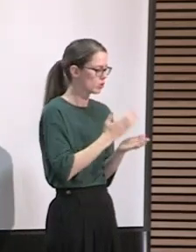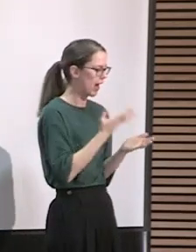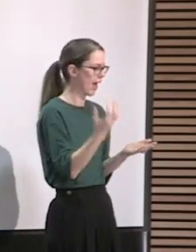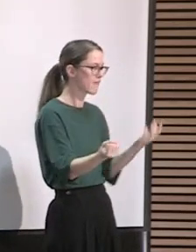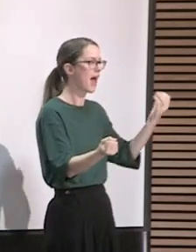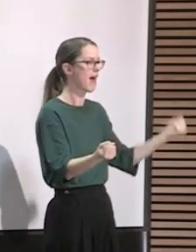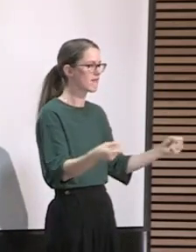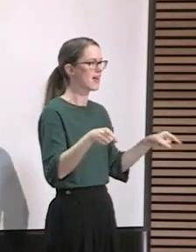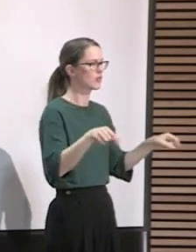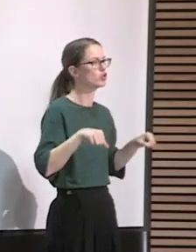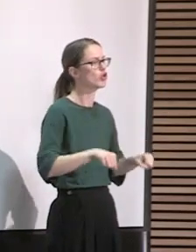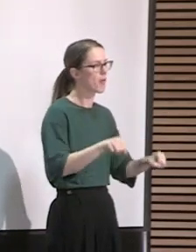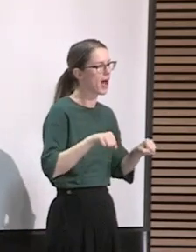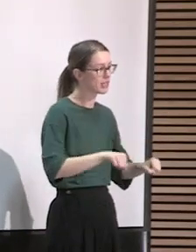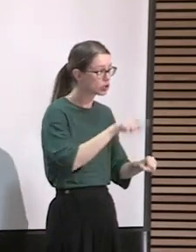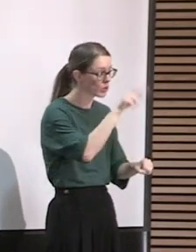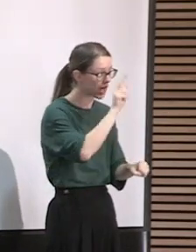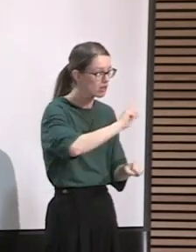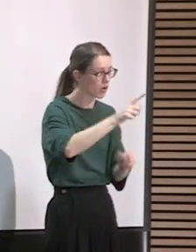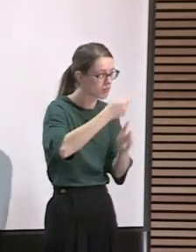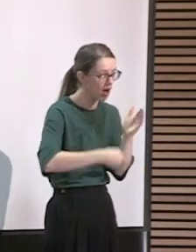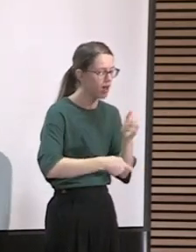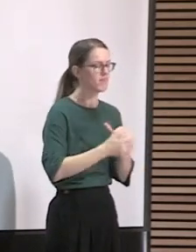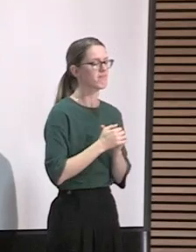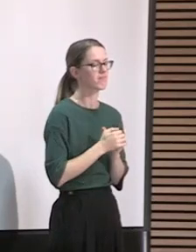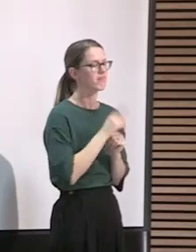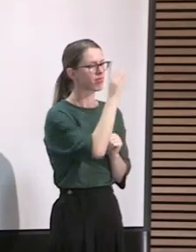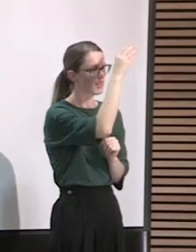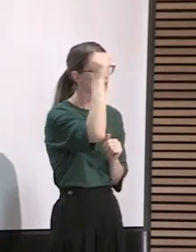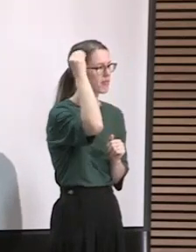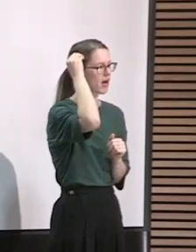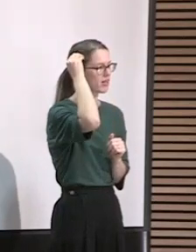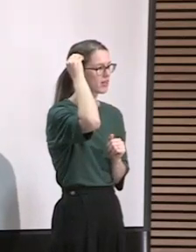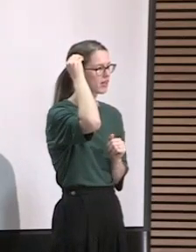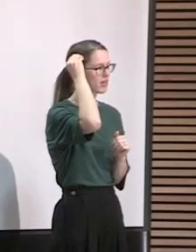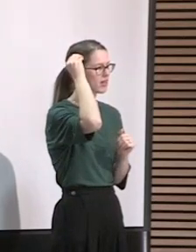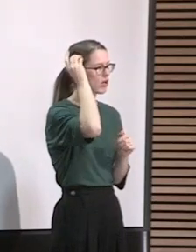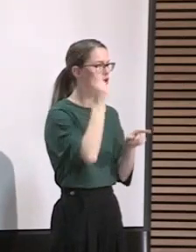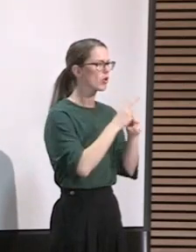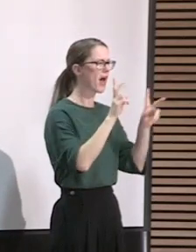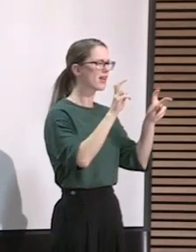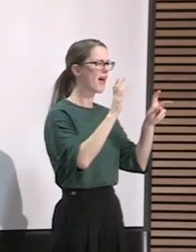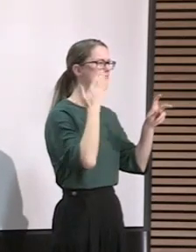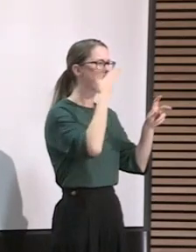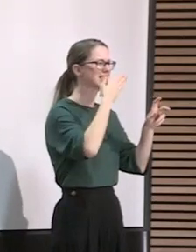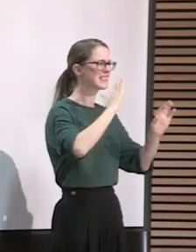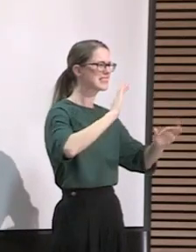ensured us their supply chain is solid. We are making sure that masks are available for